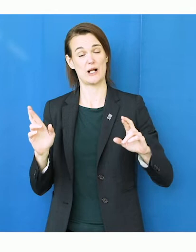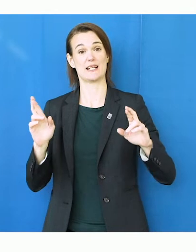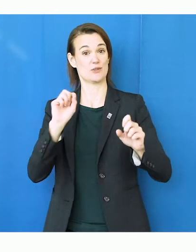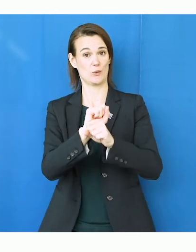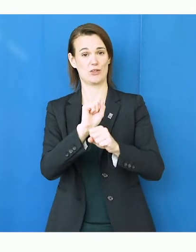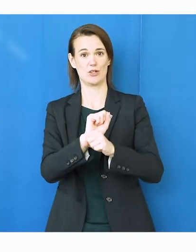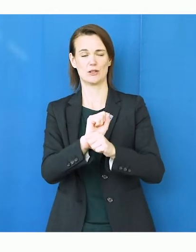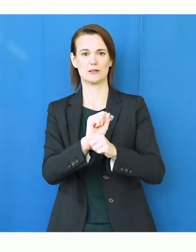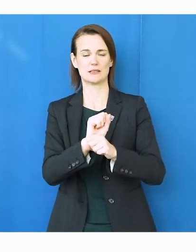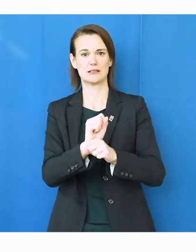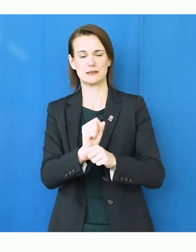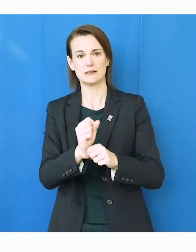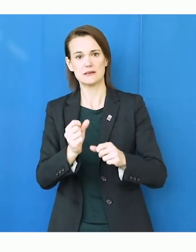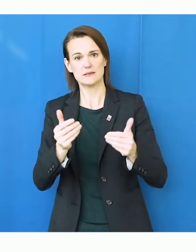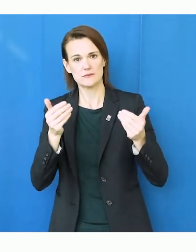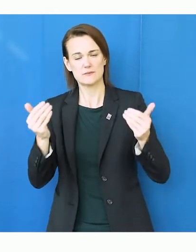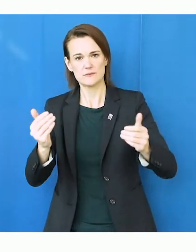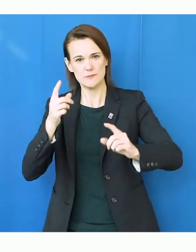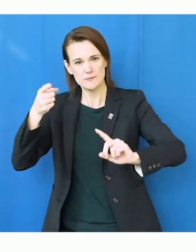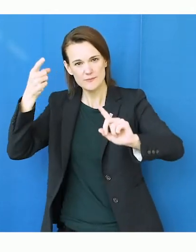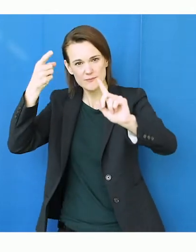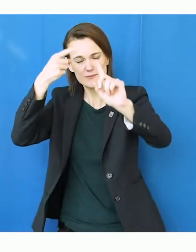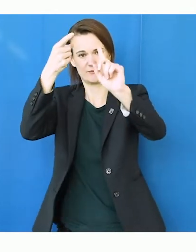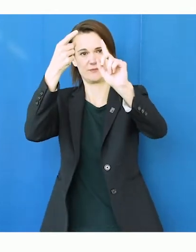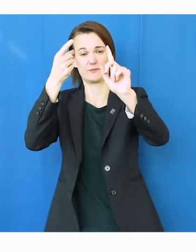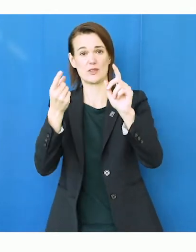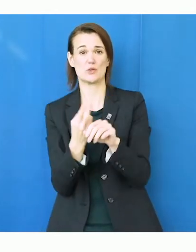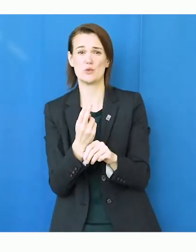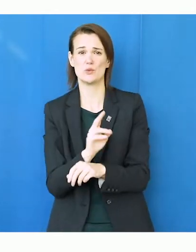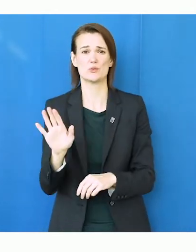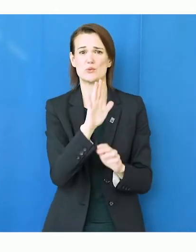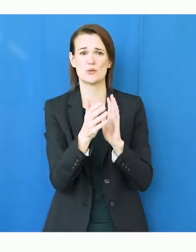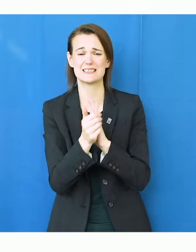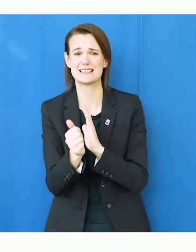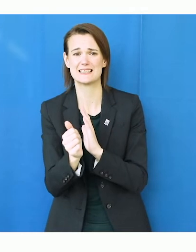Let us utilize the skills we have acquired from school and create a sustainable long-lasting